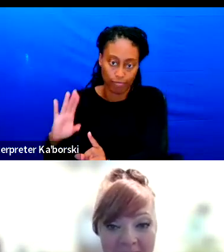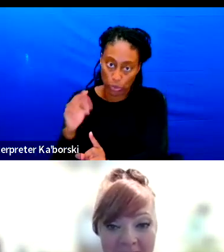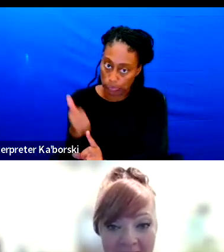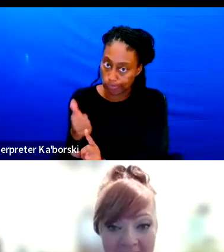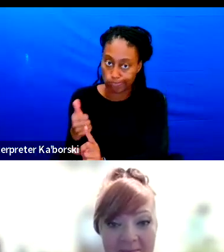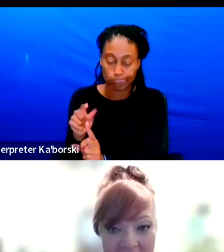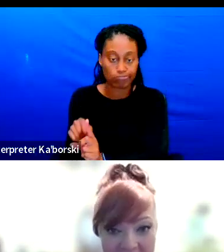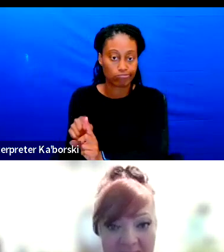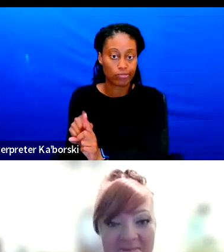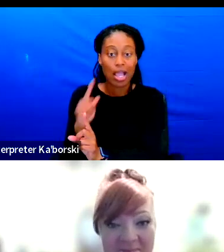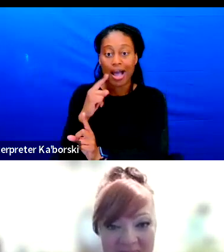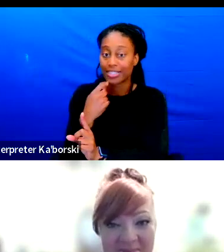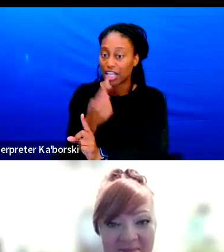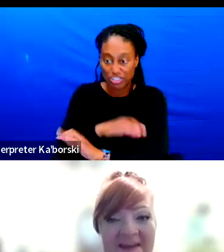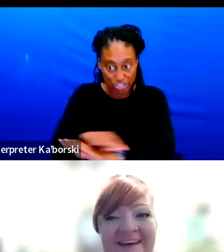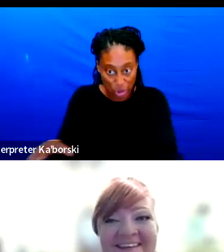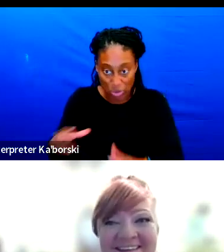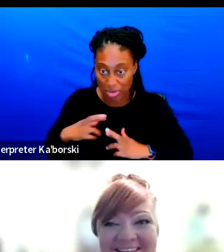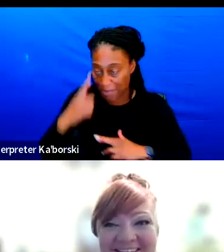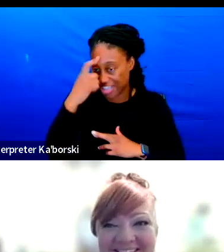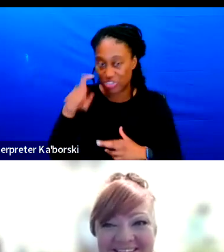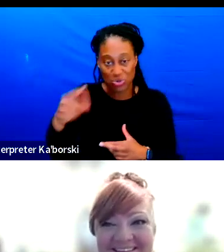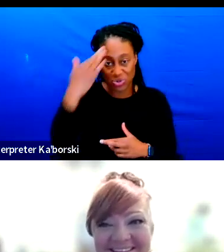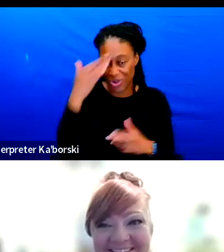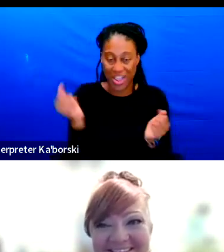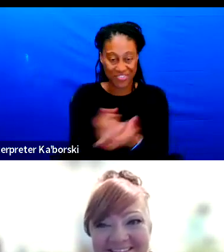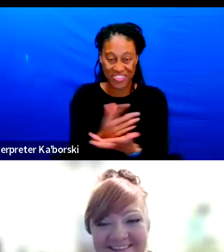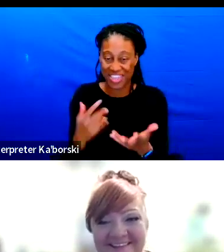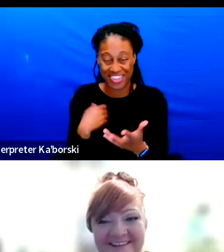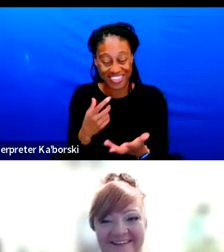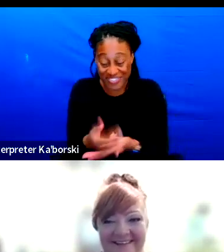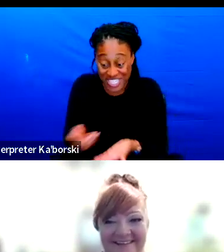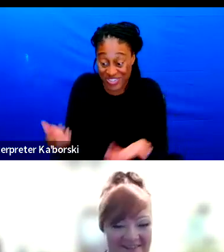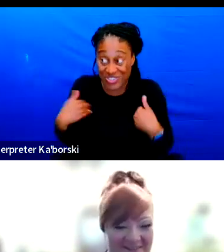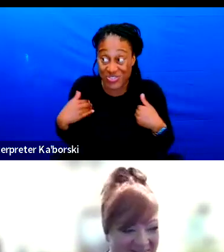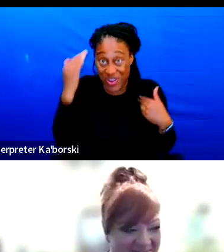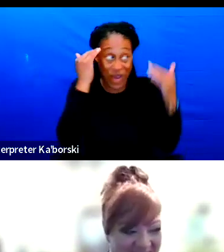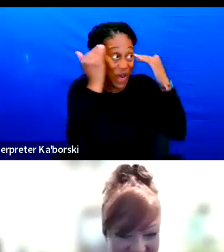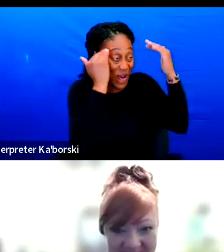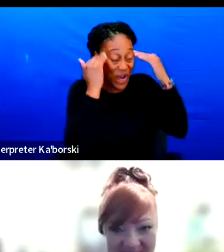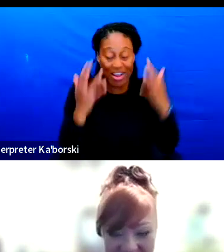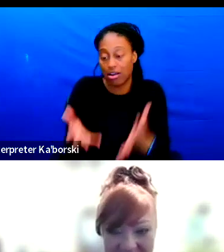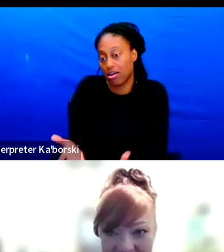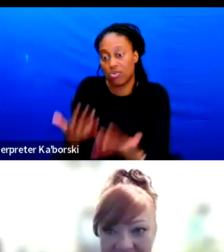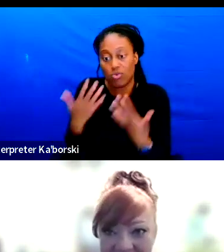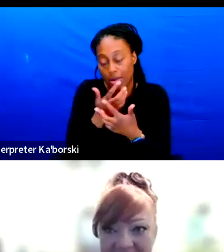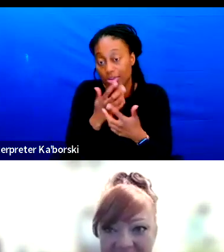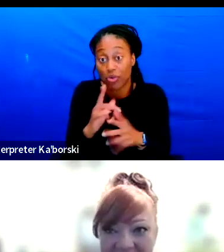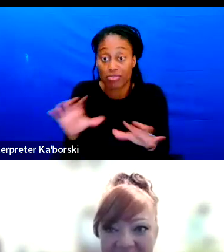Kyle Kleist: I told her. She can never retire because she knows resources that are out there, having done the job for so long. So